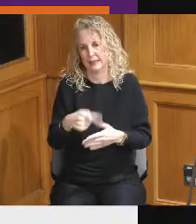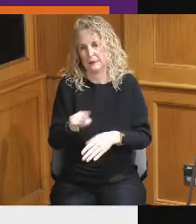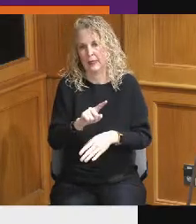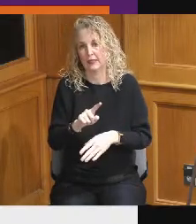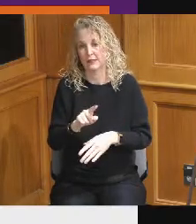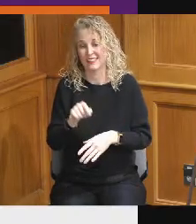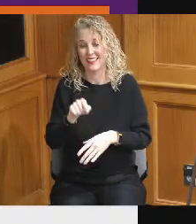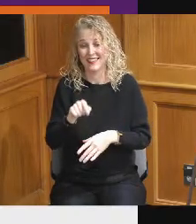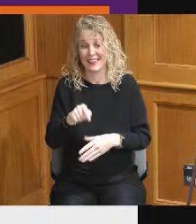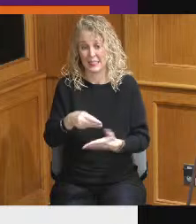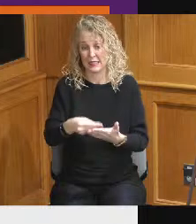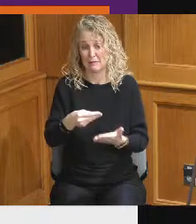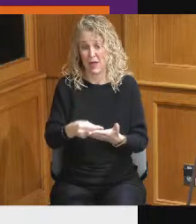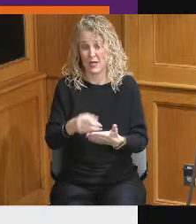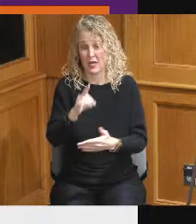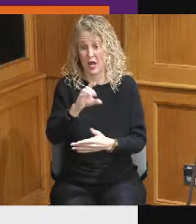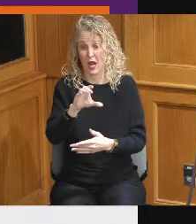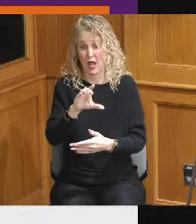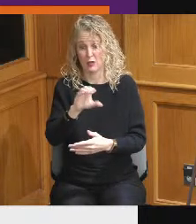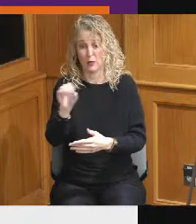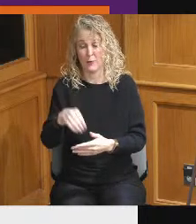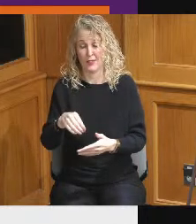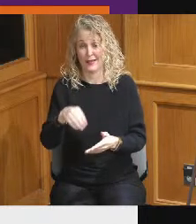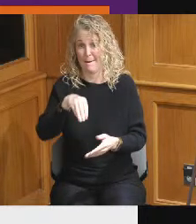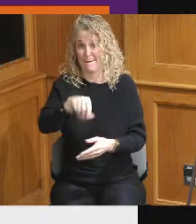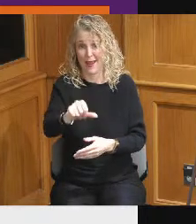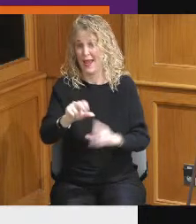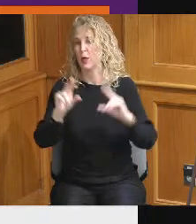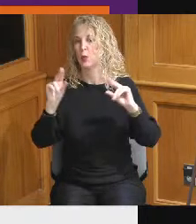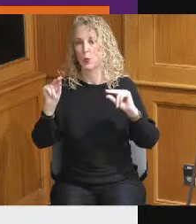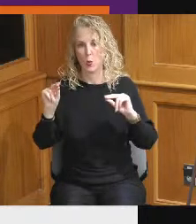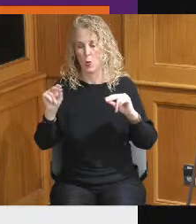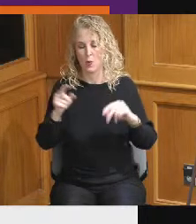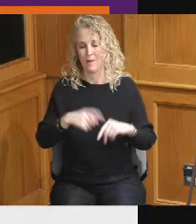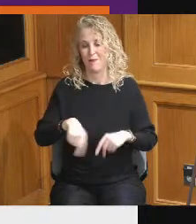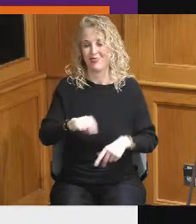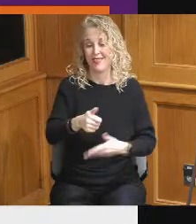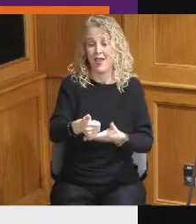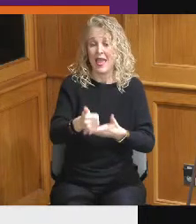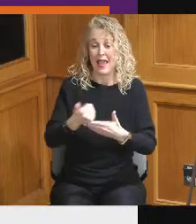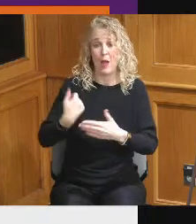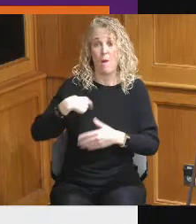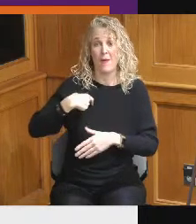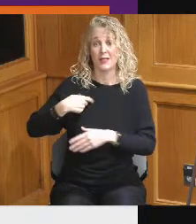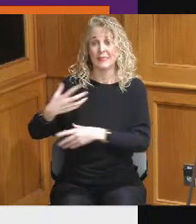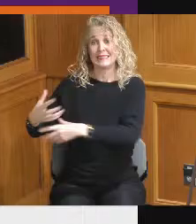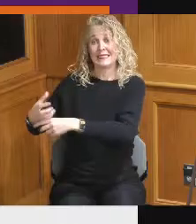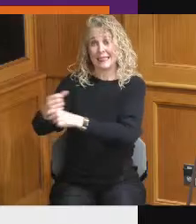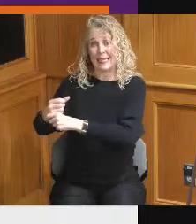a project they are leveraging this other private investment or other investment from other sources